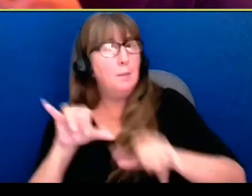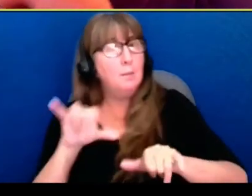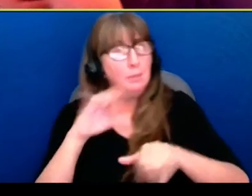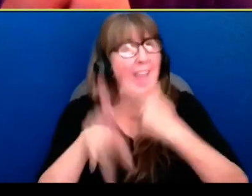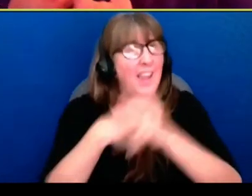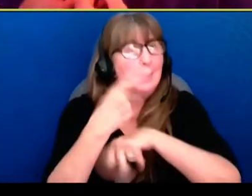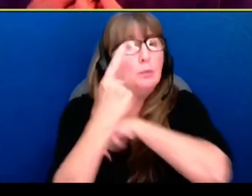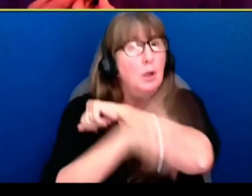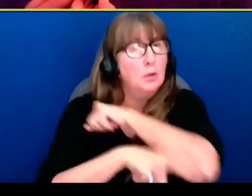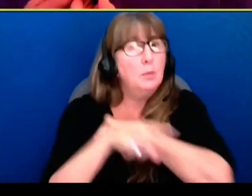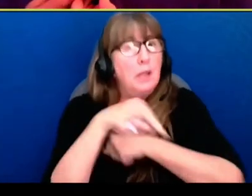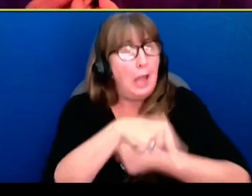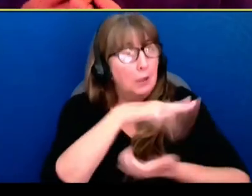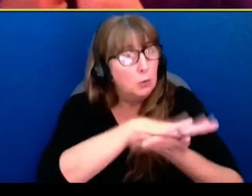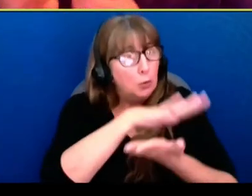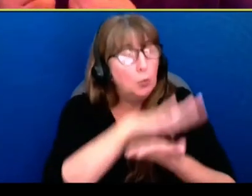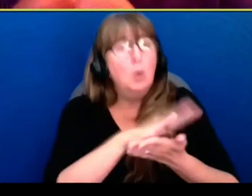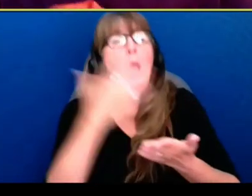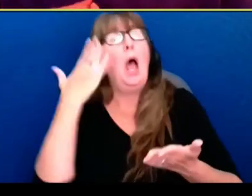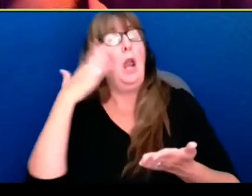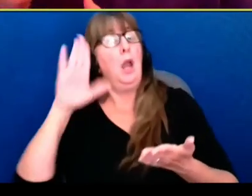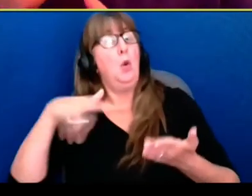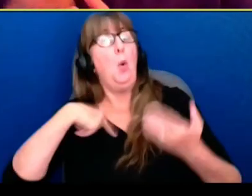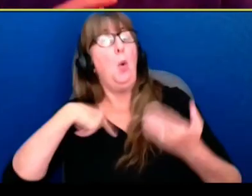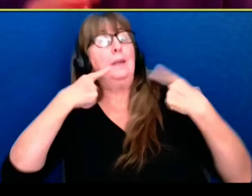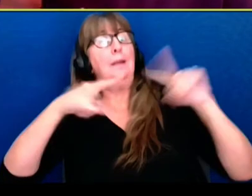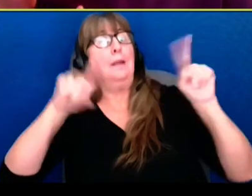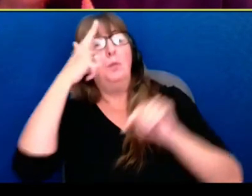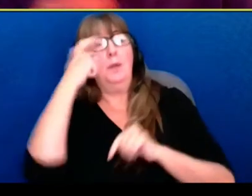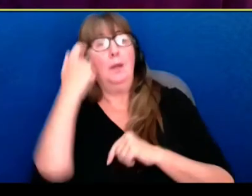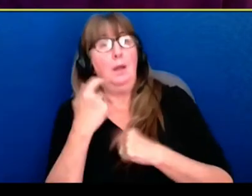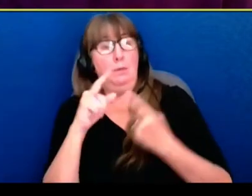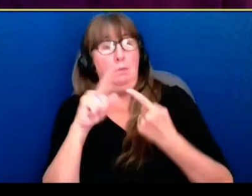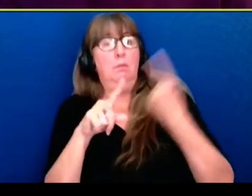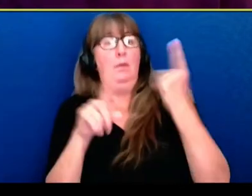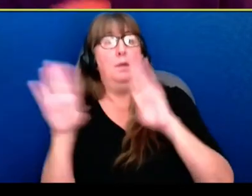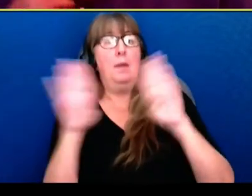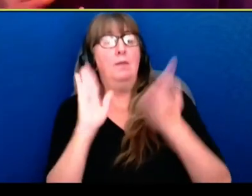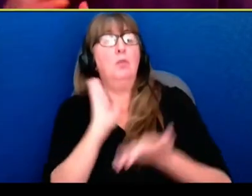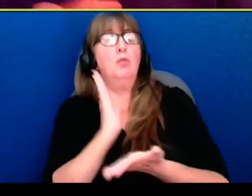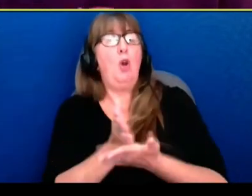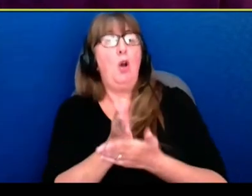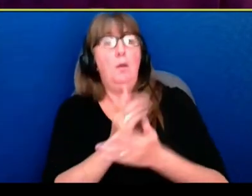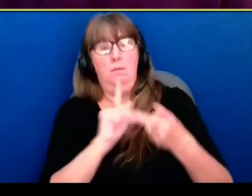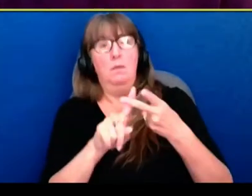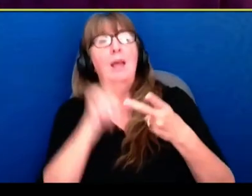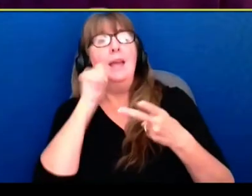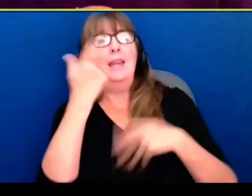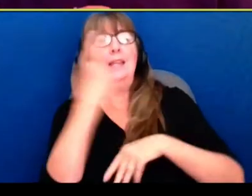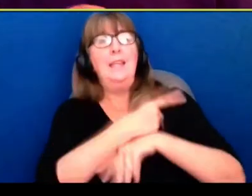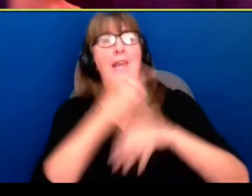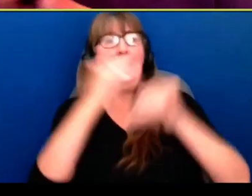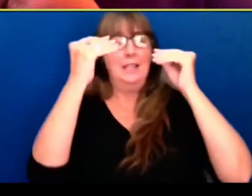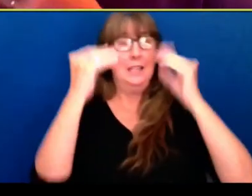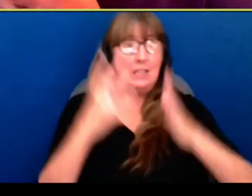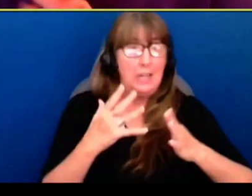And I know it was successful, because one the behavior stopped. And two the next day the teacher had overseen Ian talk, signing